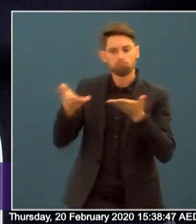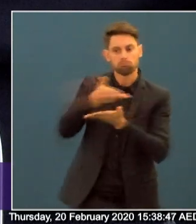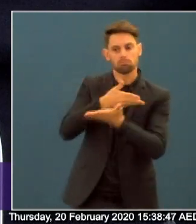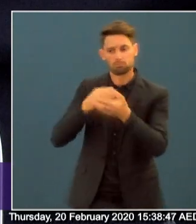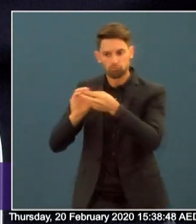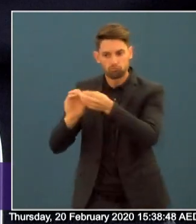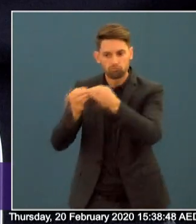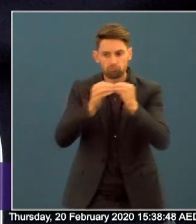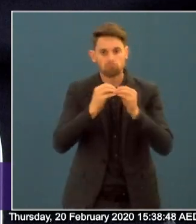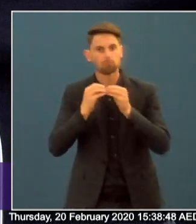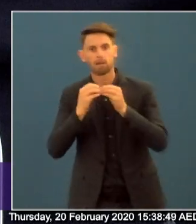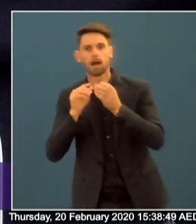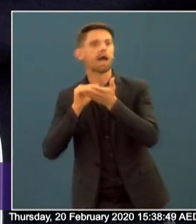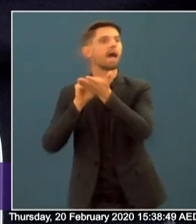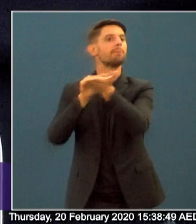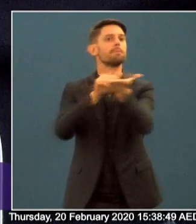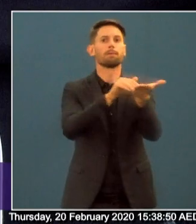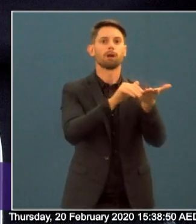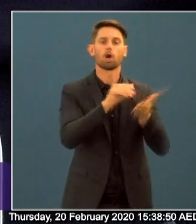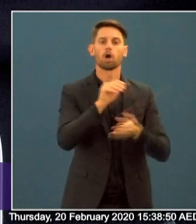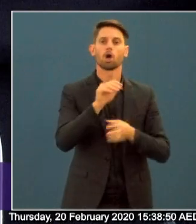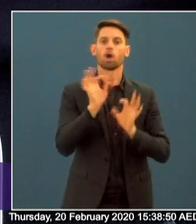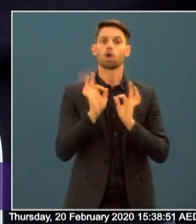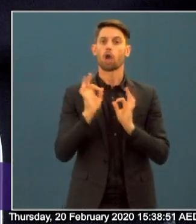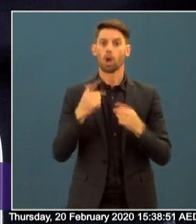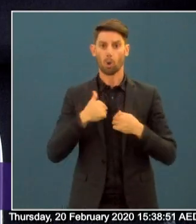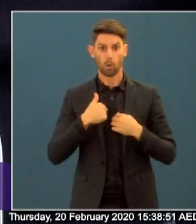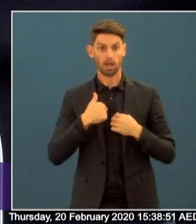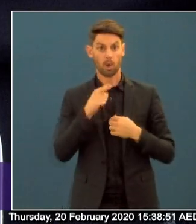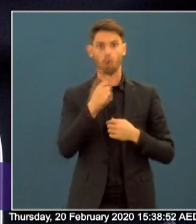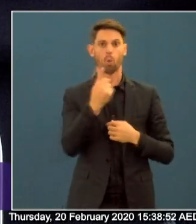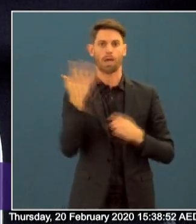rather than a long-term sustained involvement